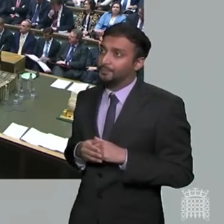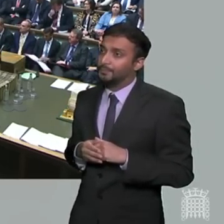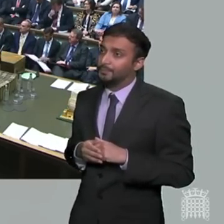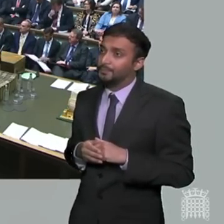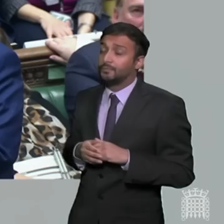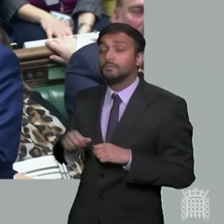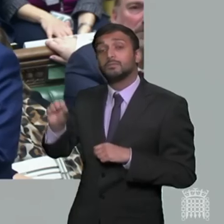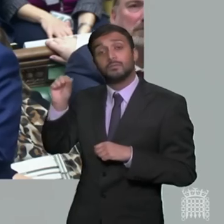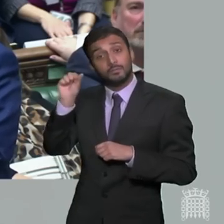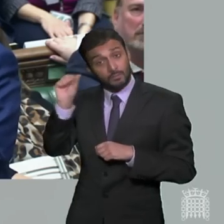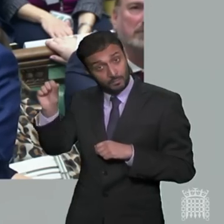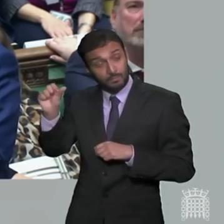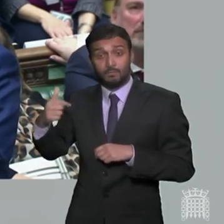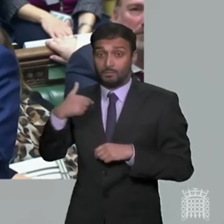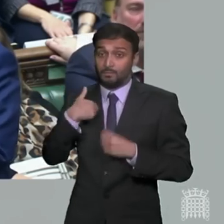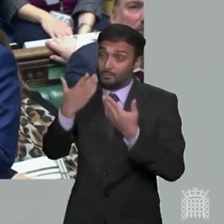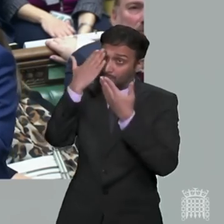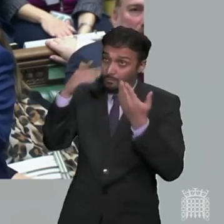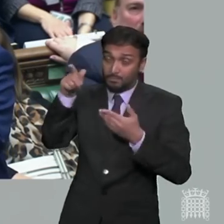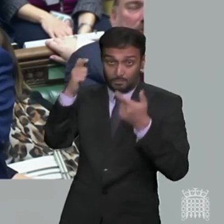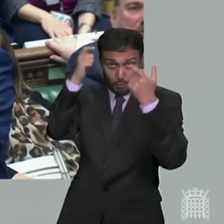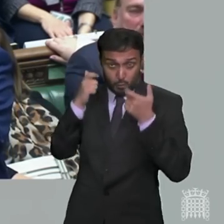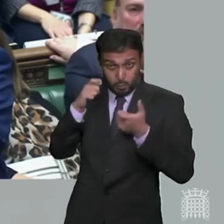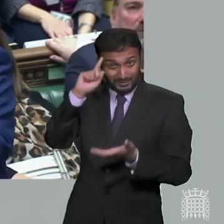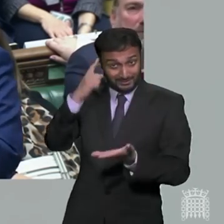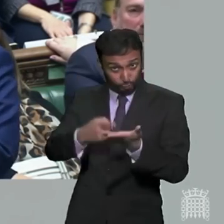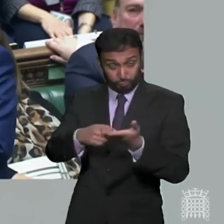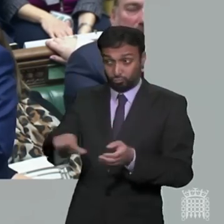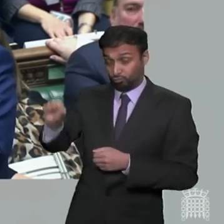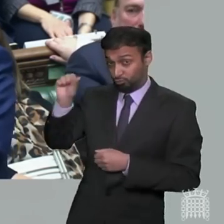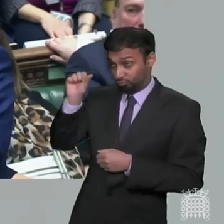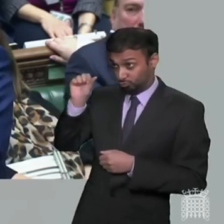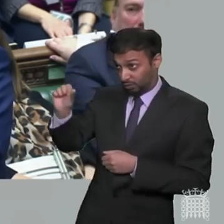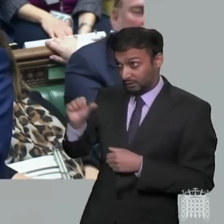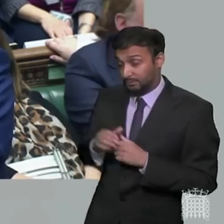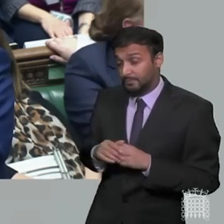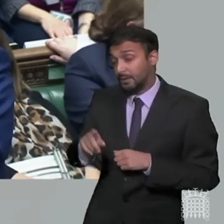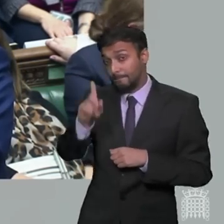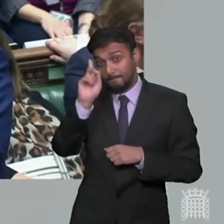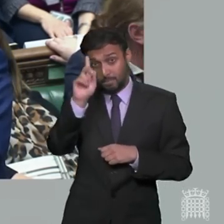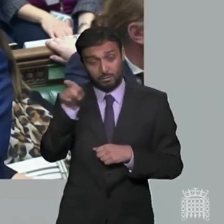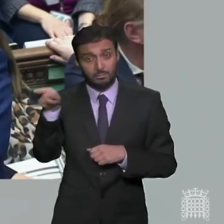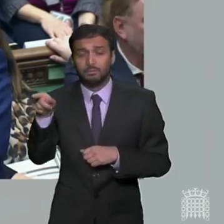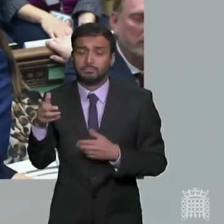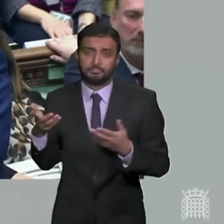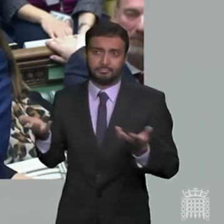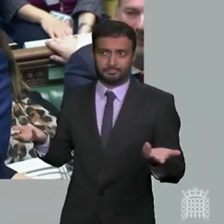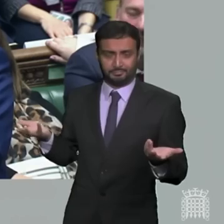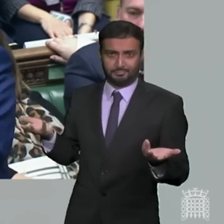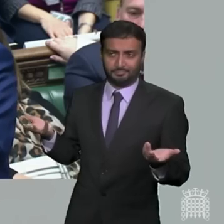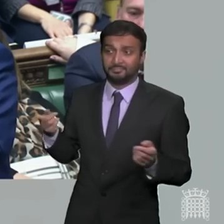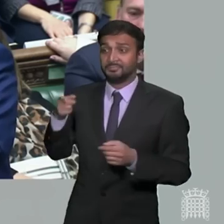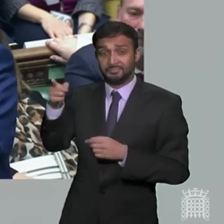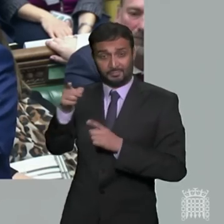the Court, but the Prime Minister cannot claim to respect the rule of law and then deny democracy